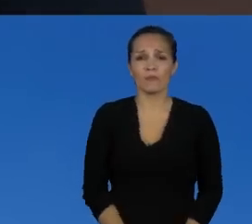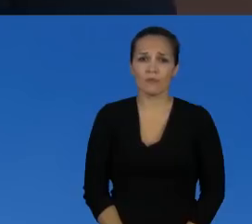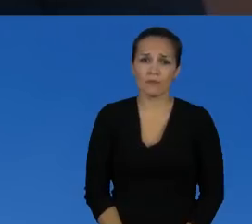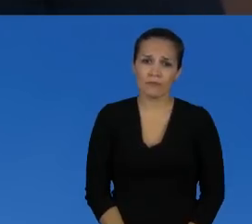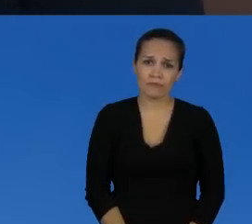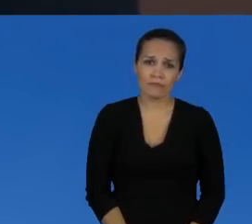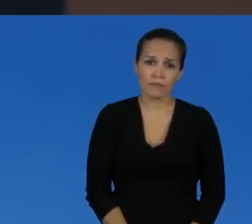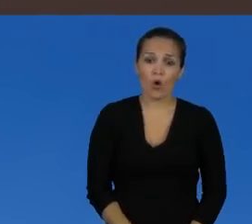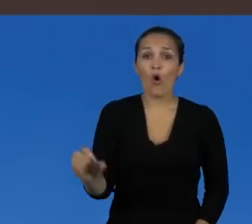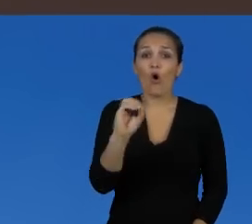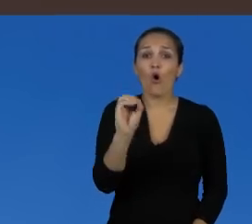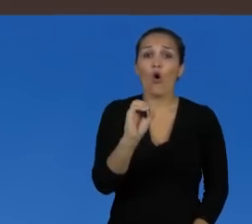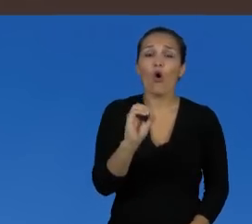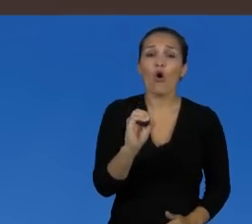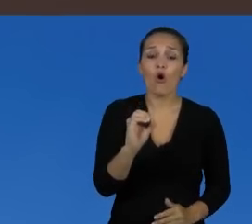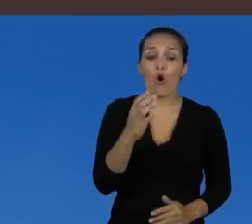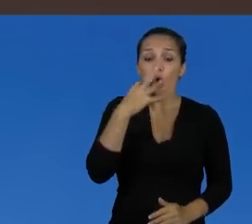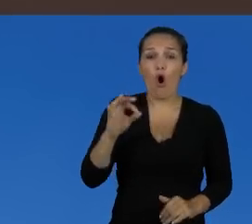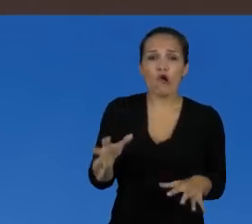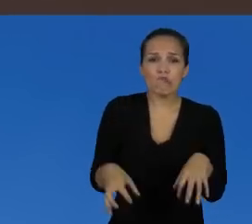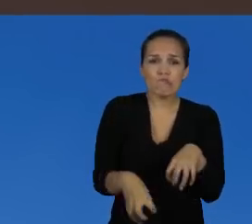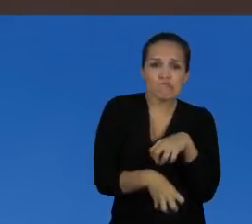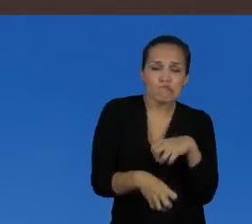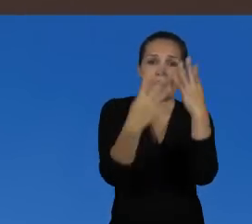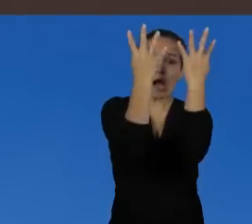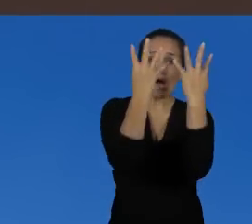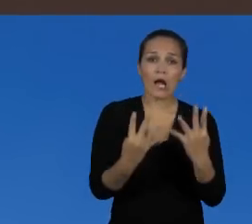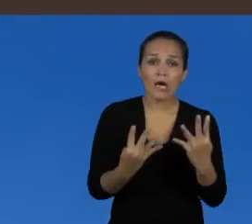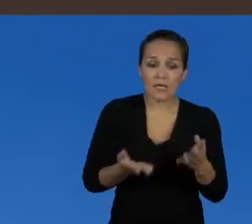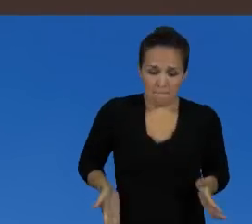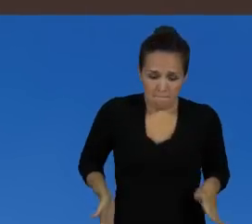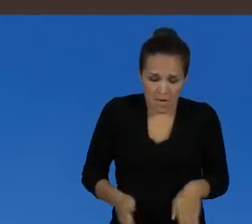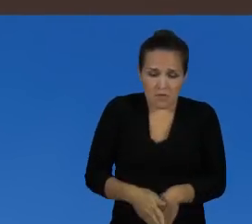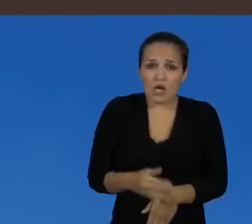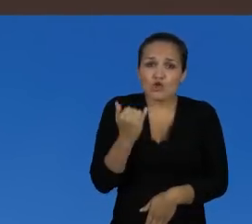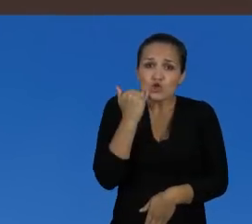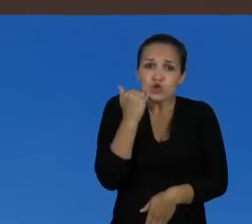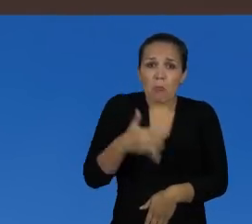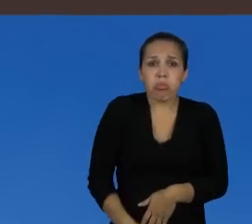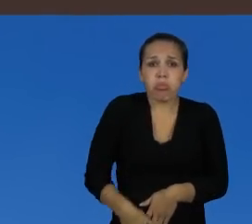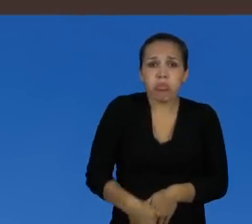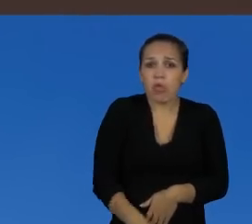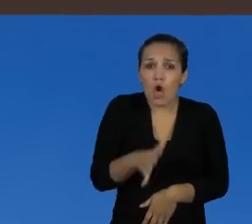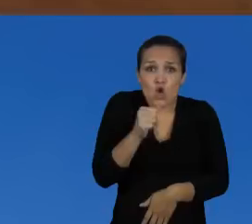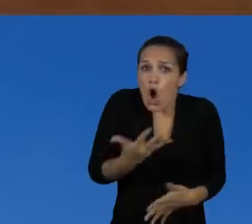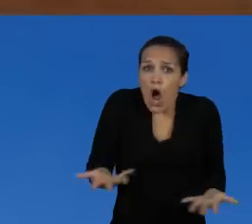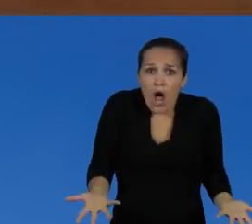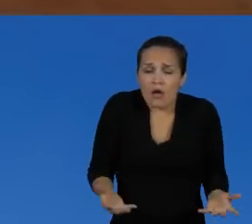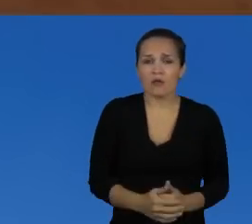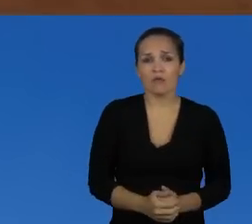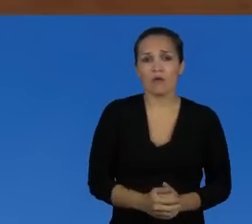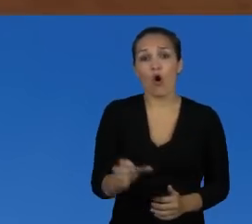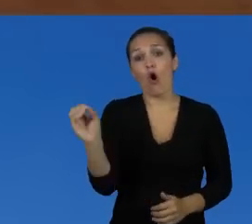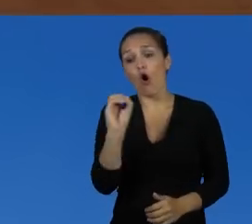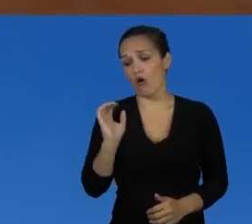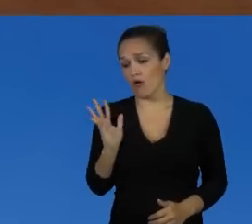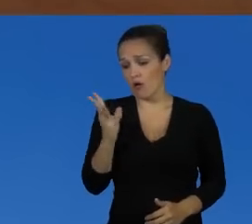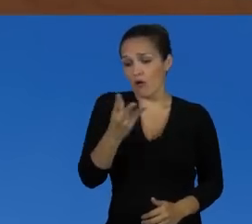paraplegic men in prison without diapers, trans persons who cannot get a job